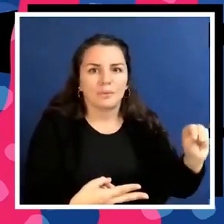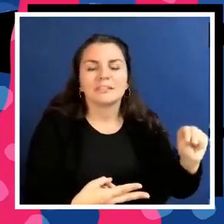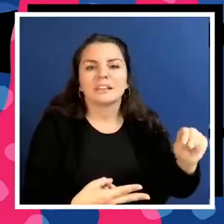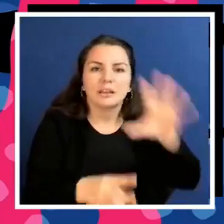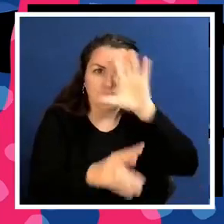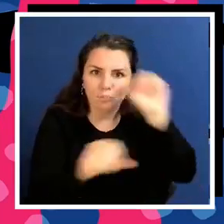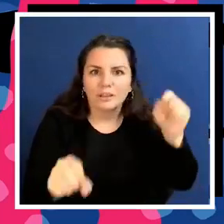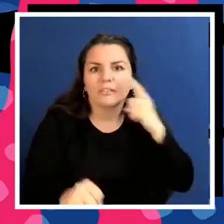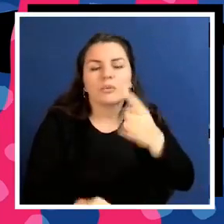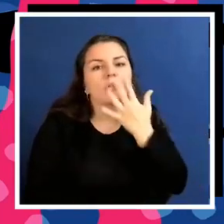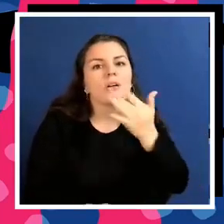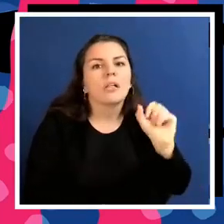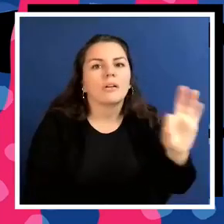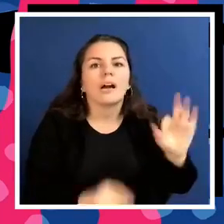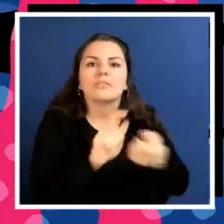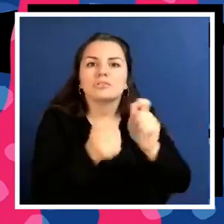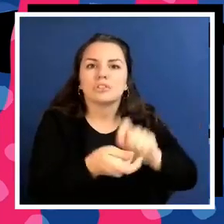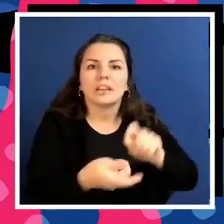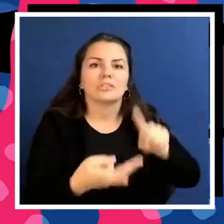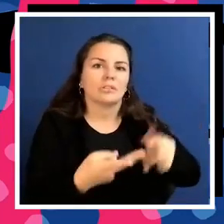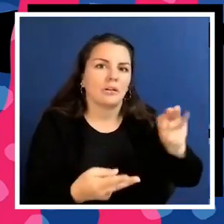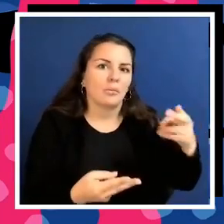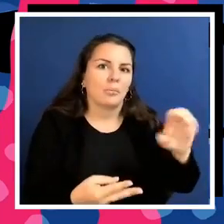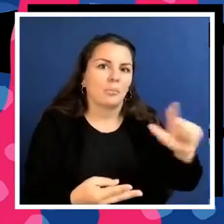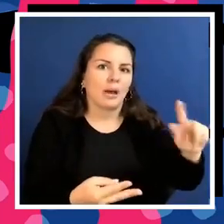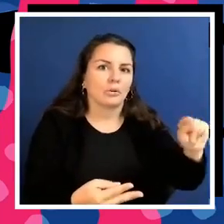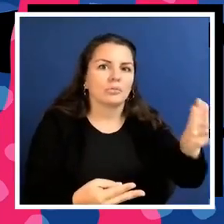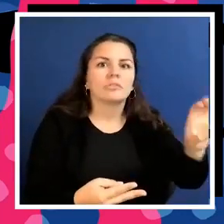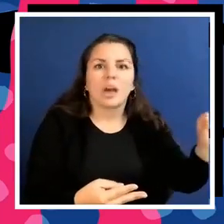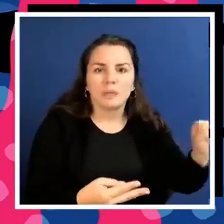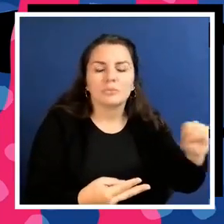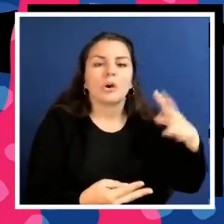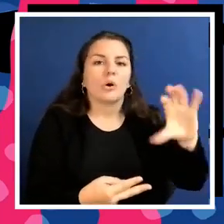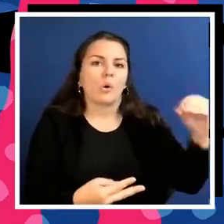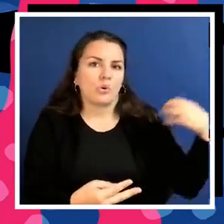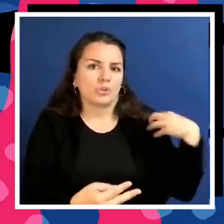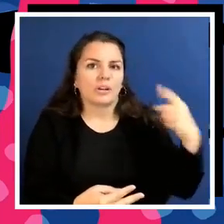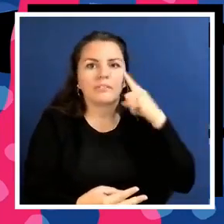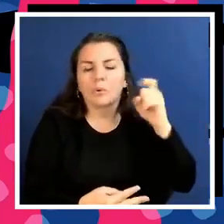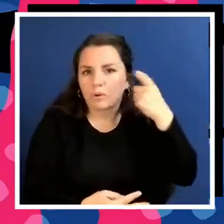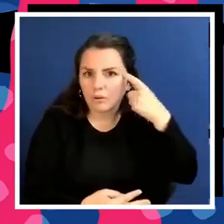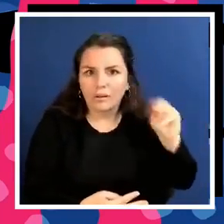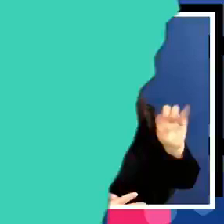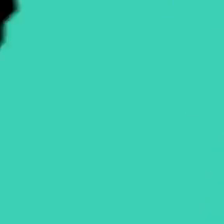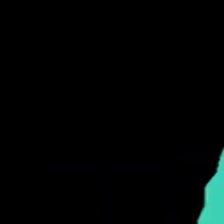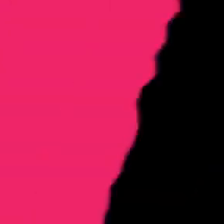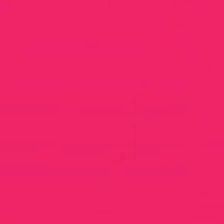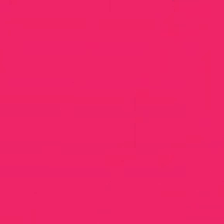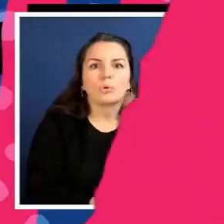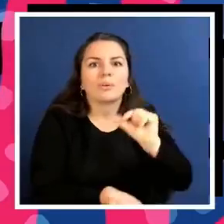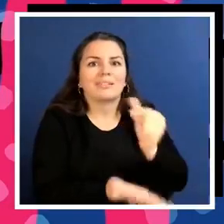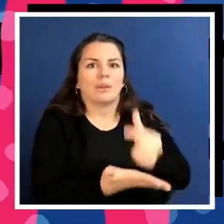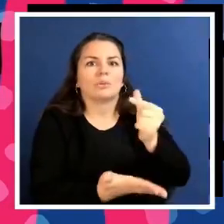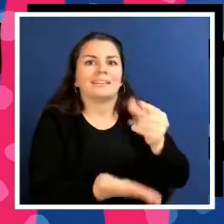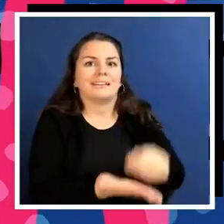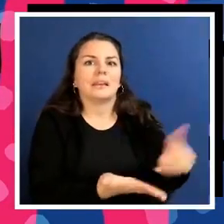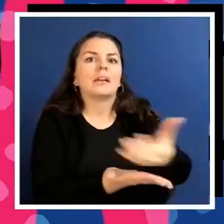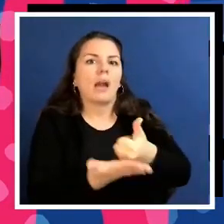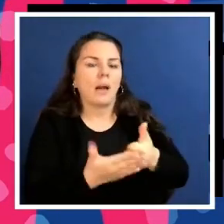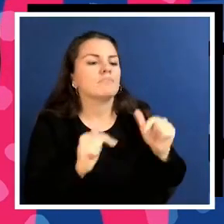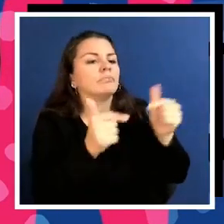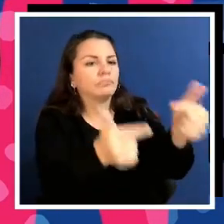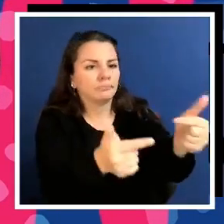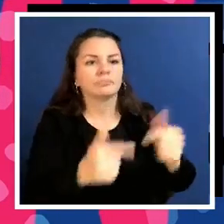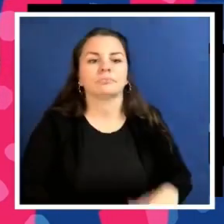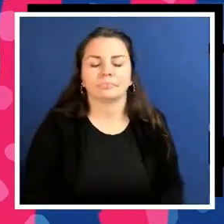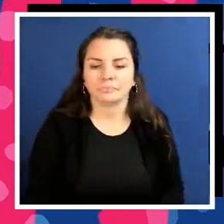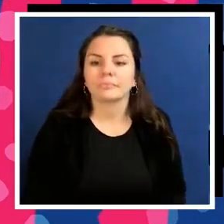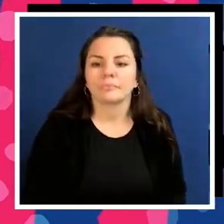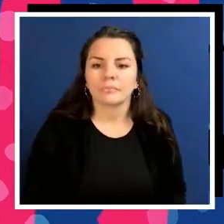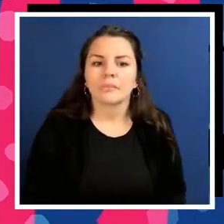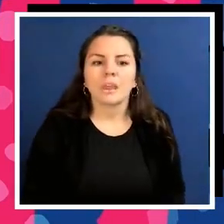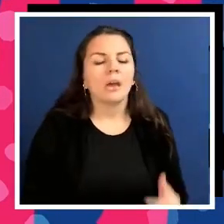FELLOW GOOD TROUBLEMAKERS